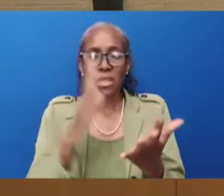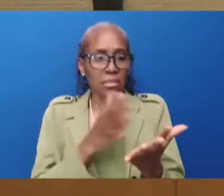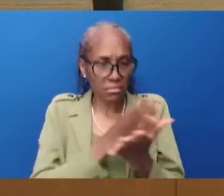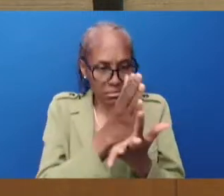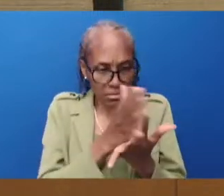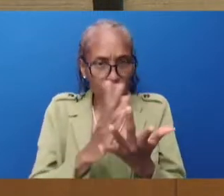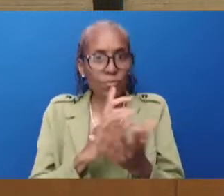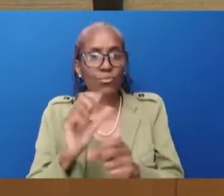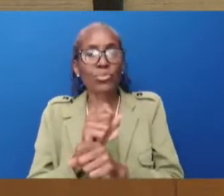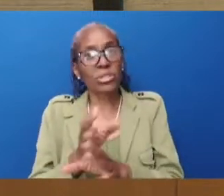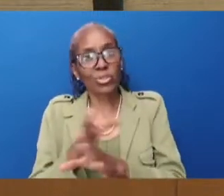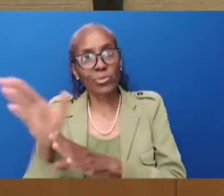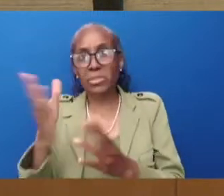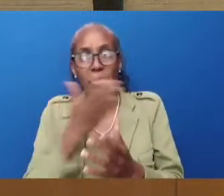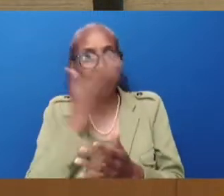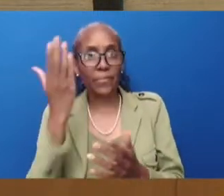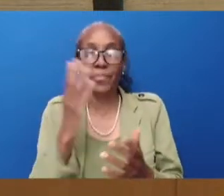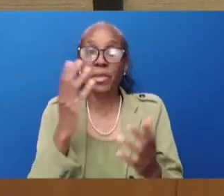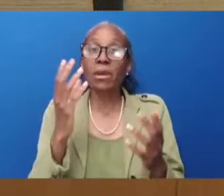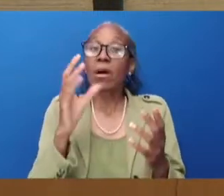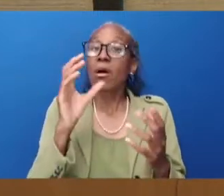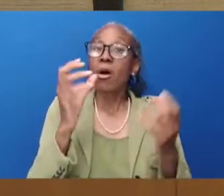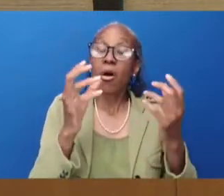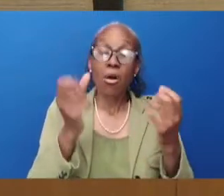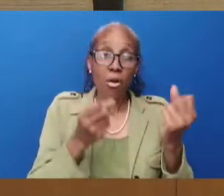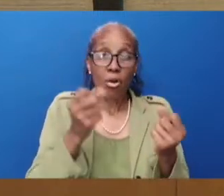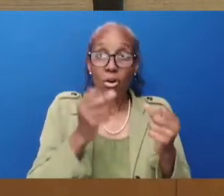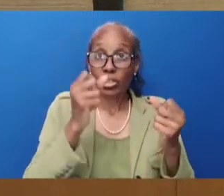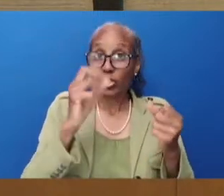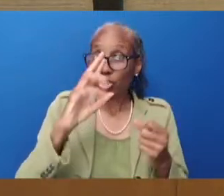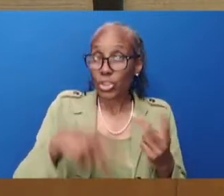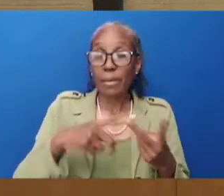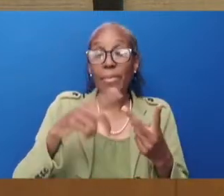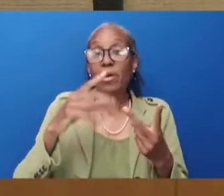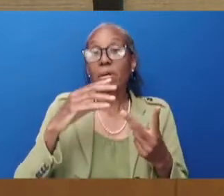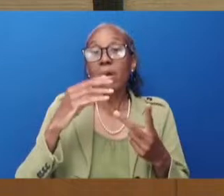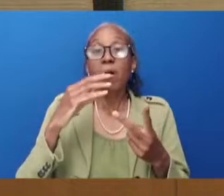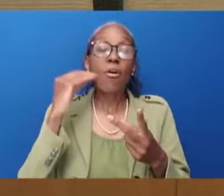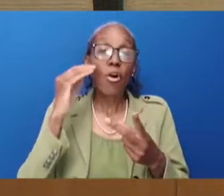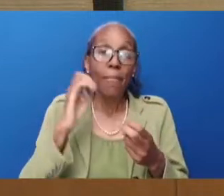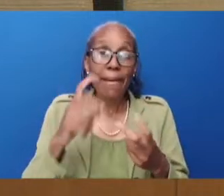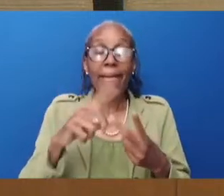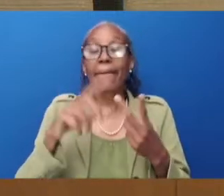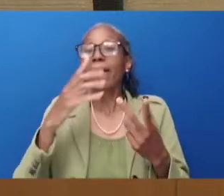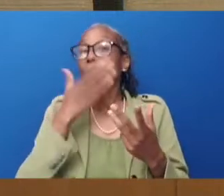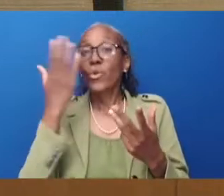HANDS ON LEARNING AND FEWER